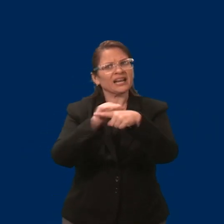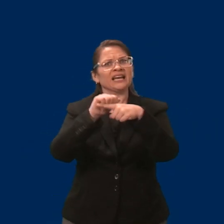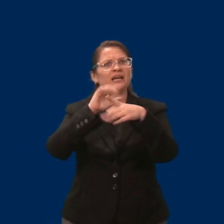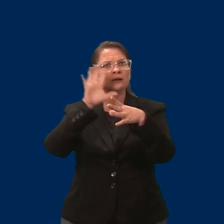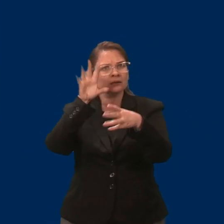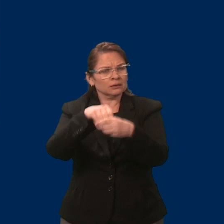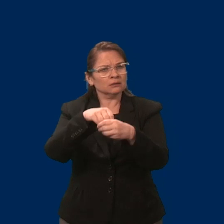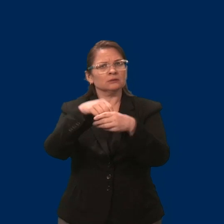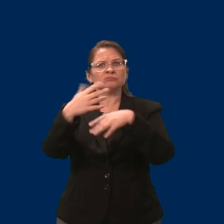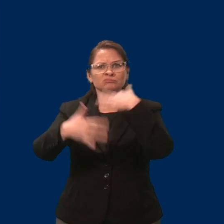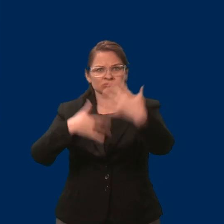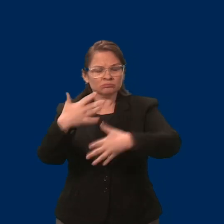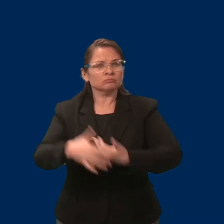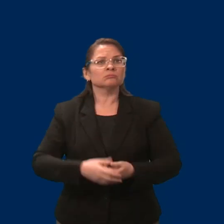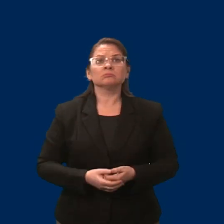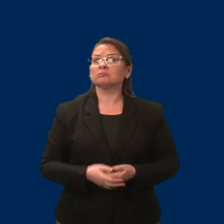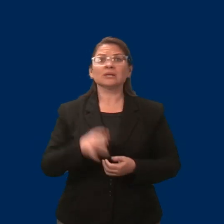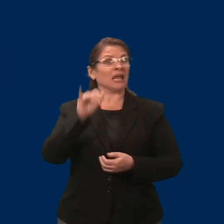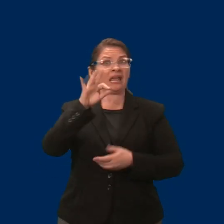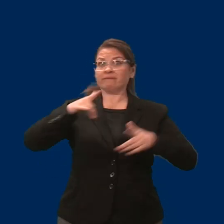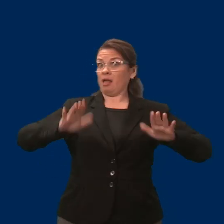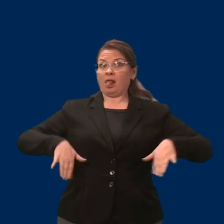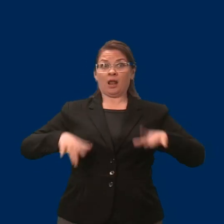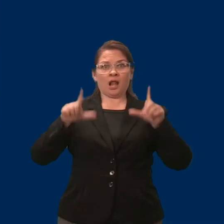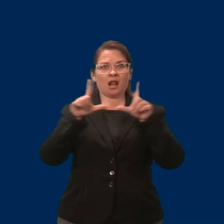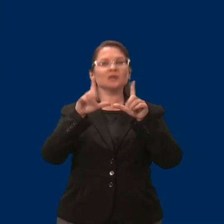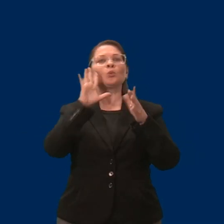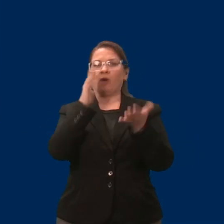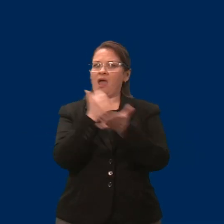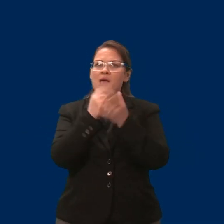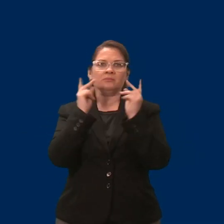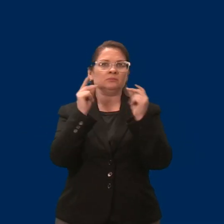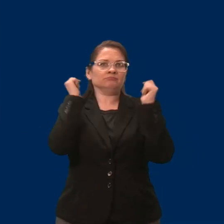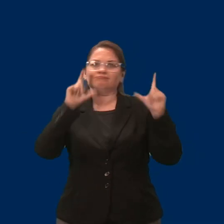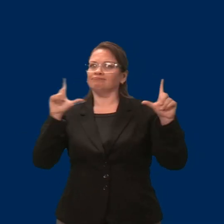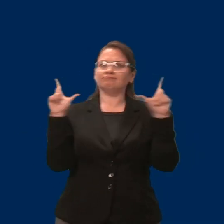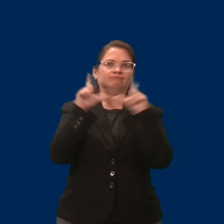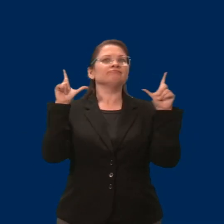to allow unlicensed employees in an assisted living facility